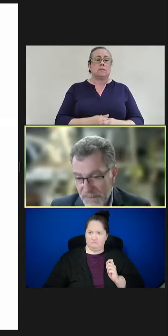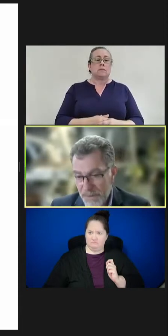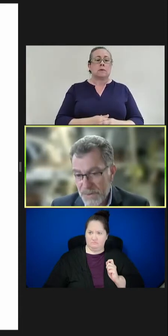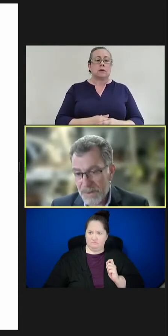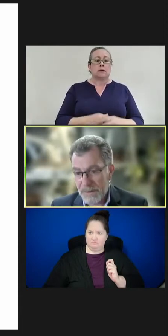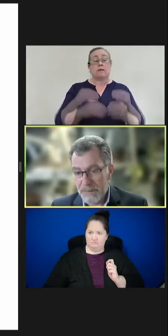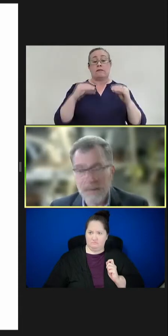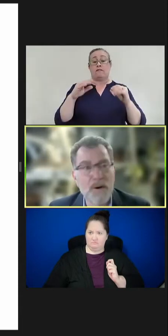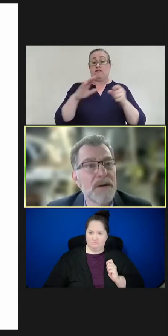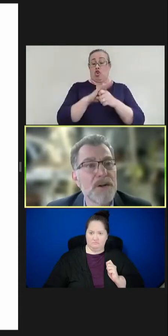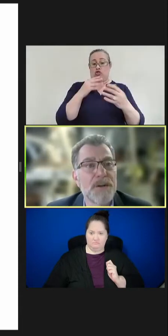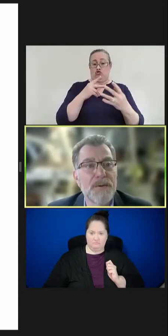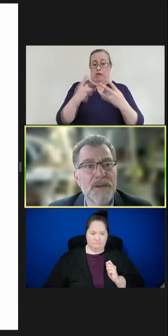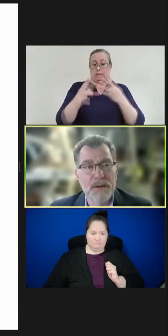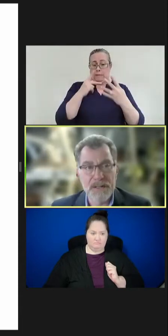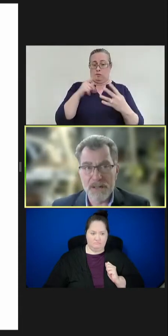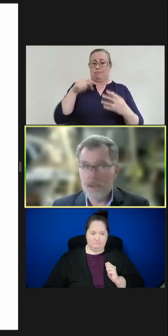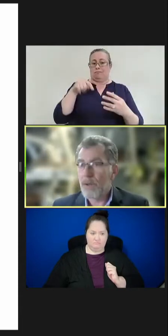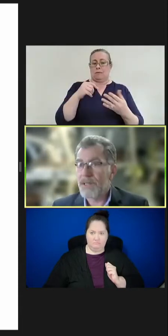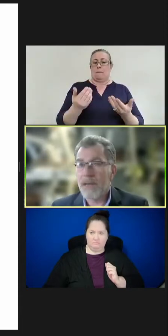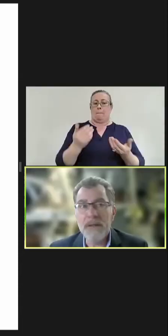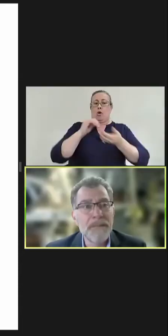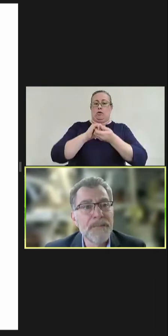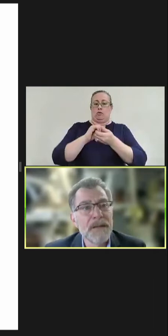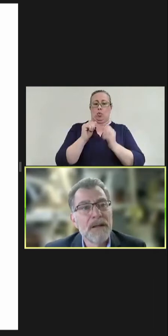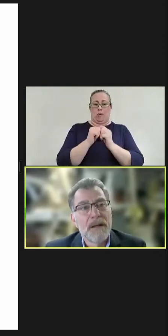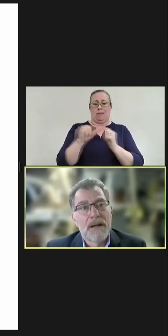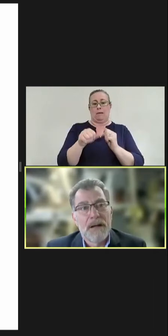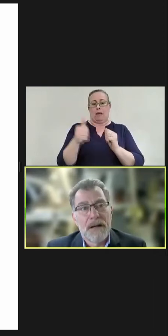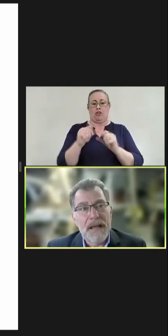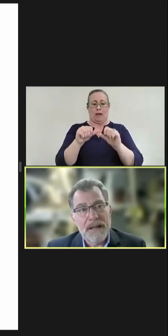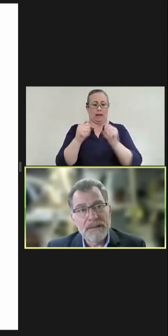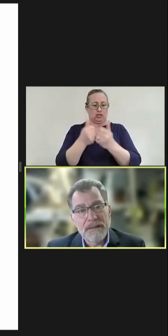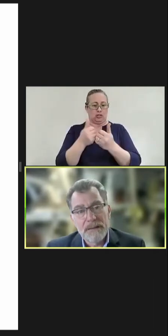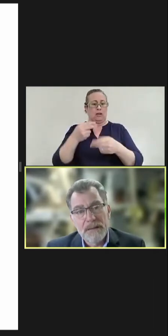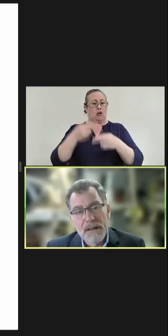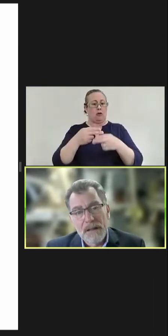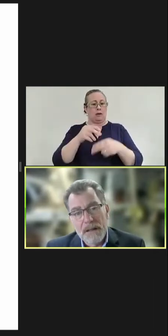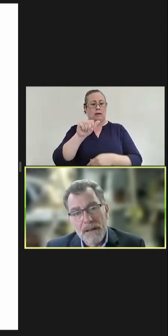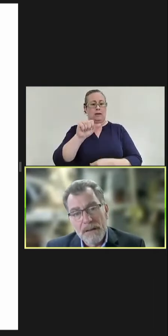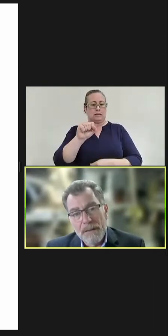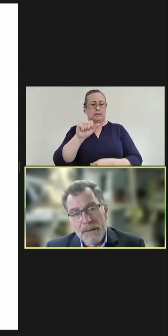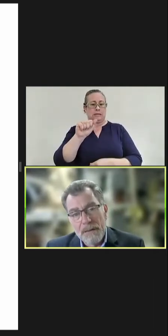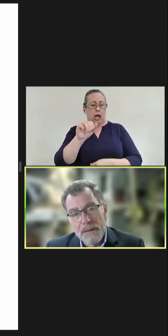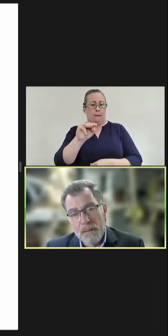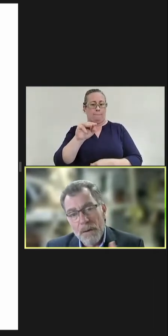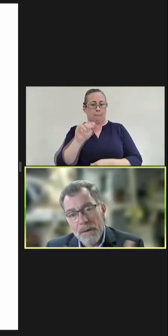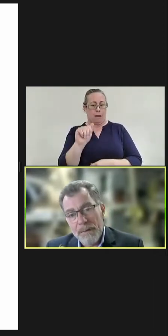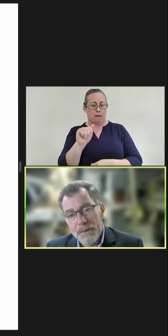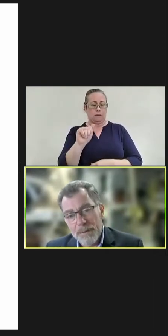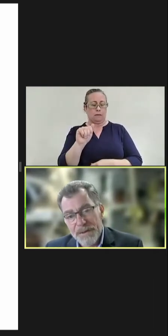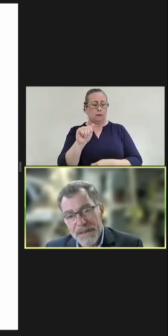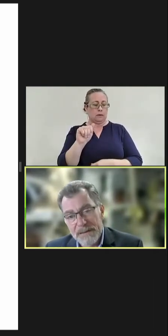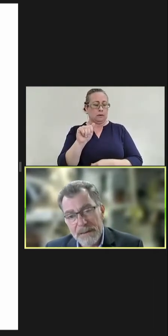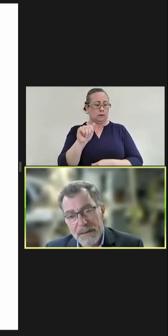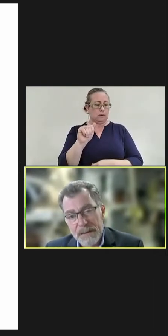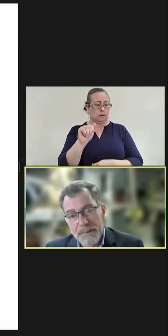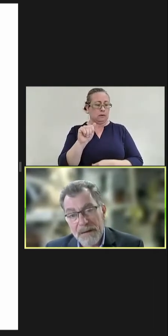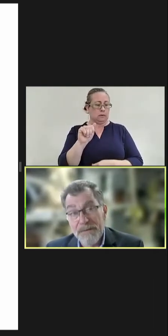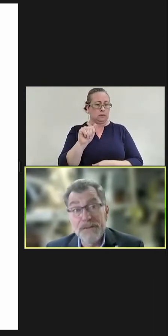this was done in partnership with an organization called SAMA. And we were able to predict about 50